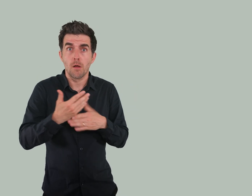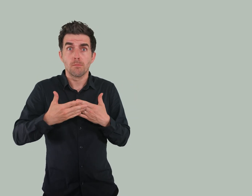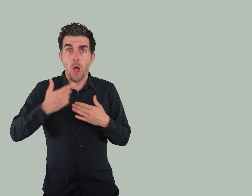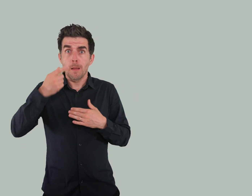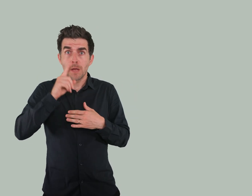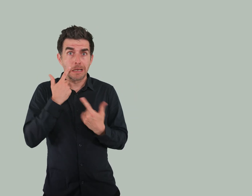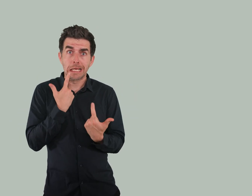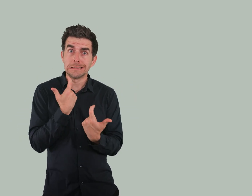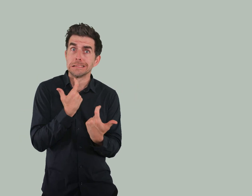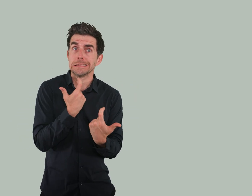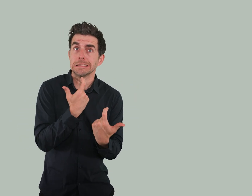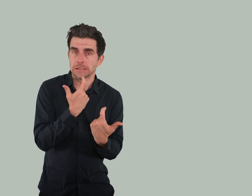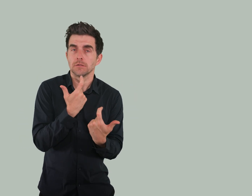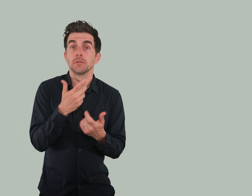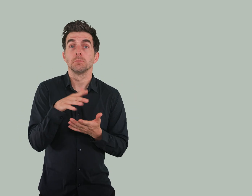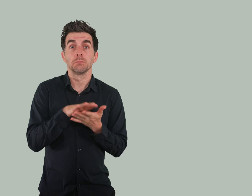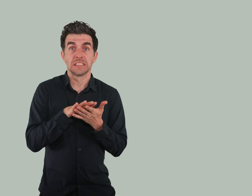more people chasing them,